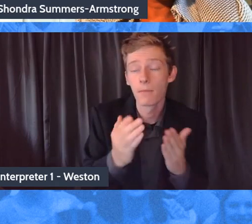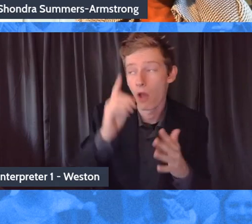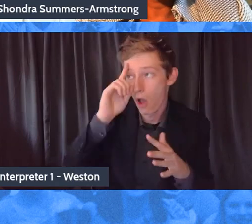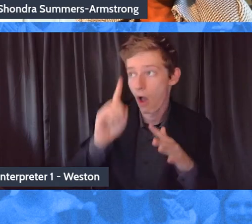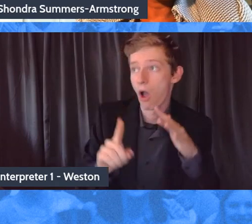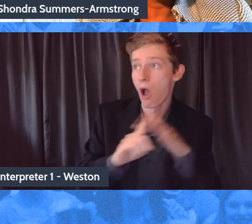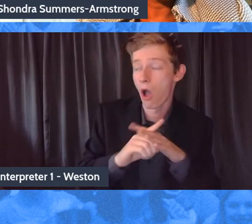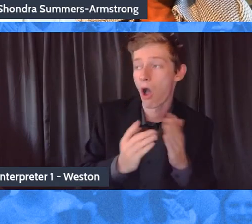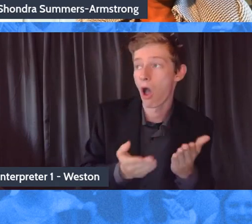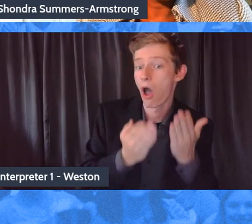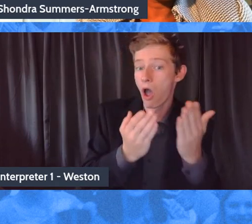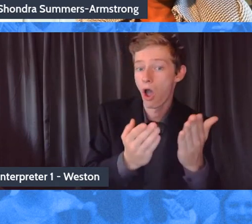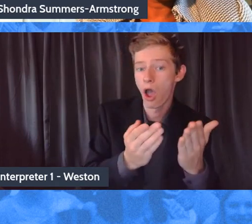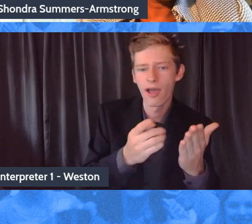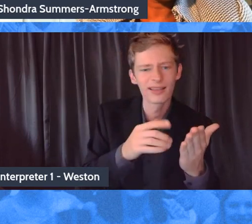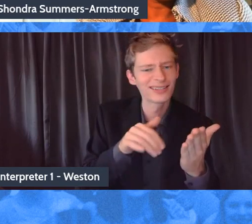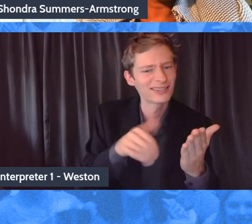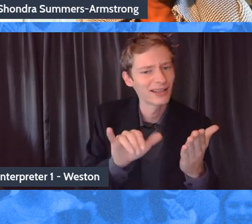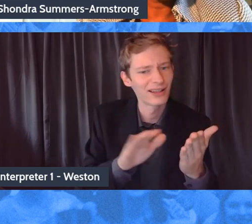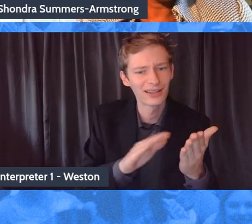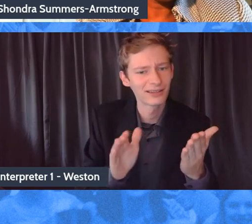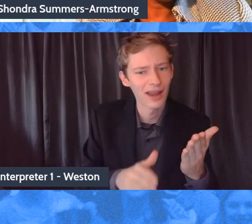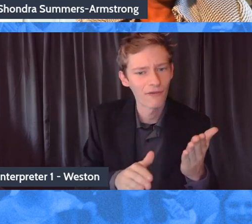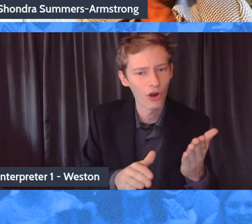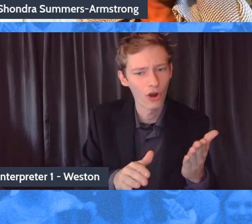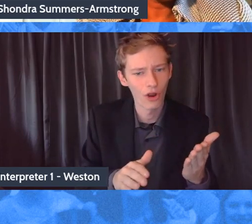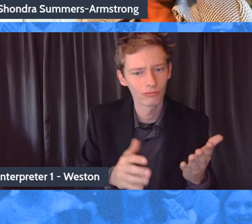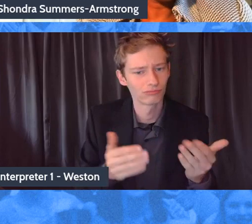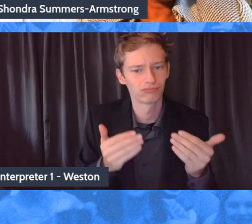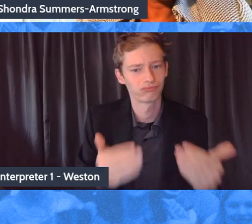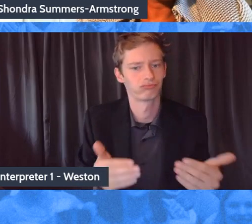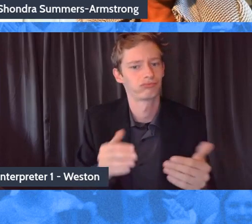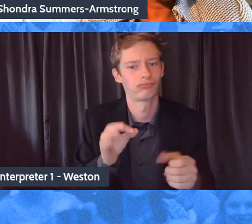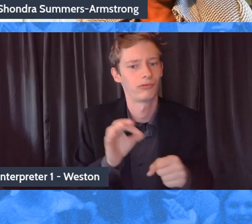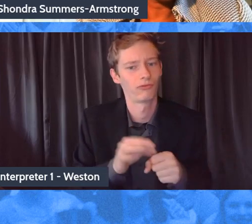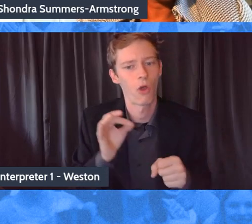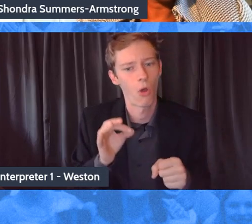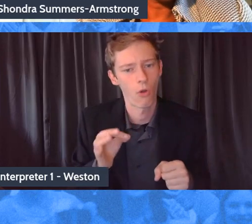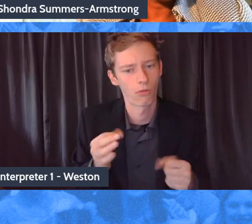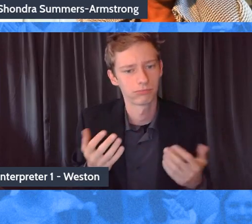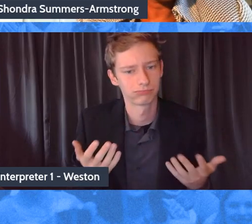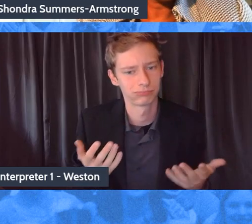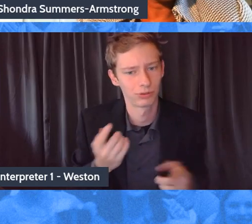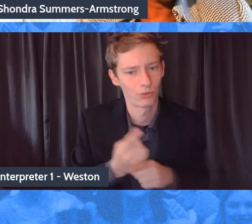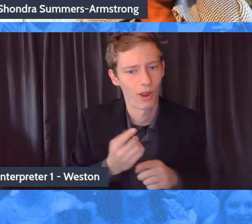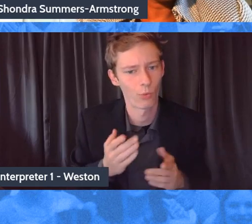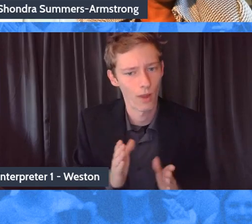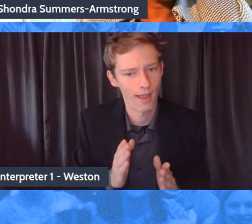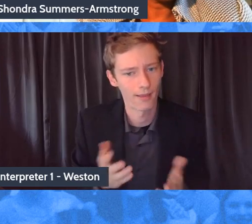other than push the button and vote the right way. But because this is personal,